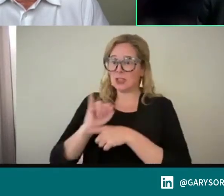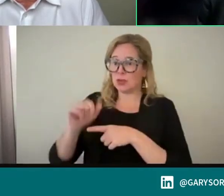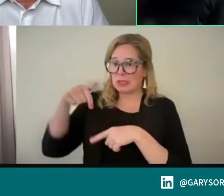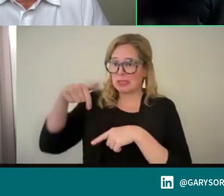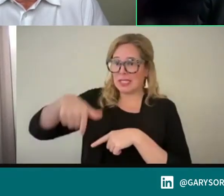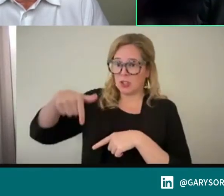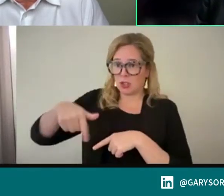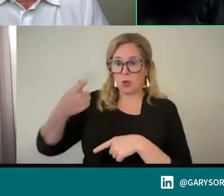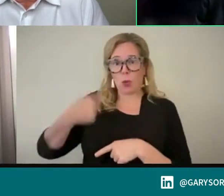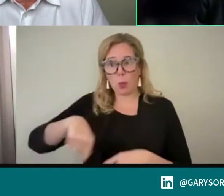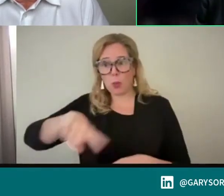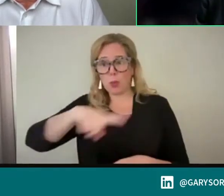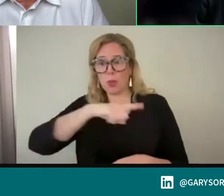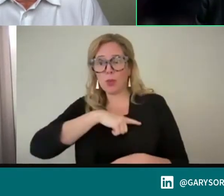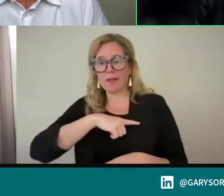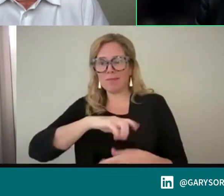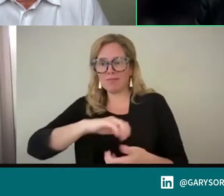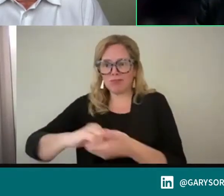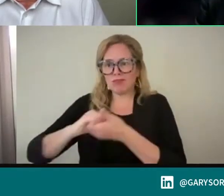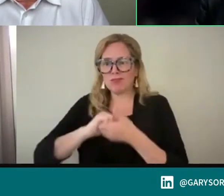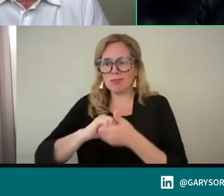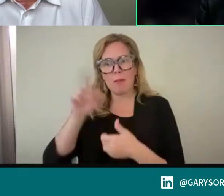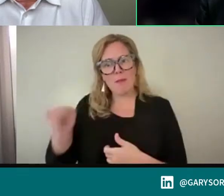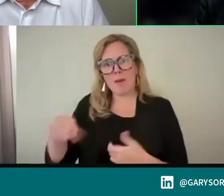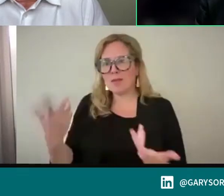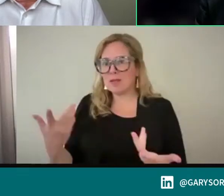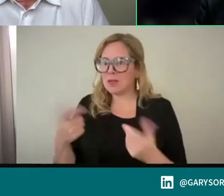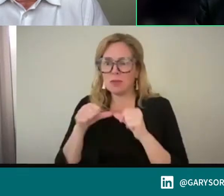need to be constantly thinking about how they can make telehealth more accessible,